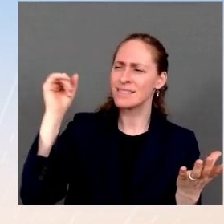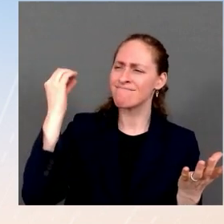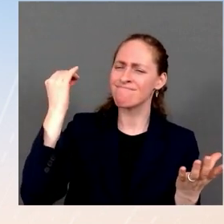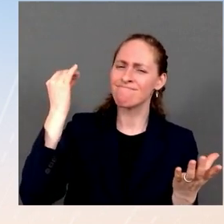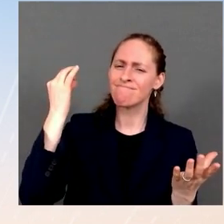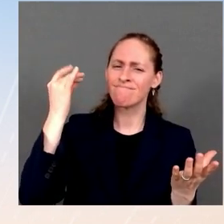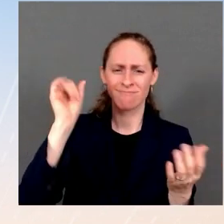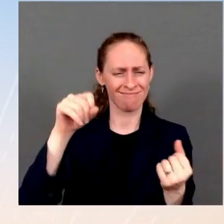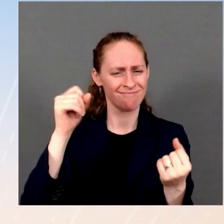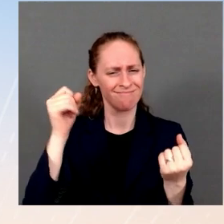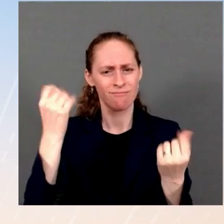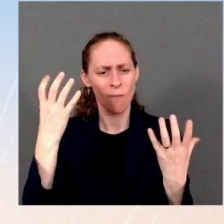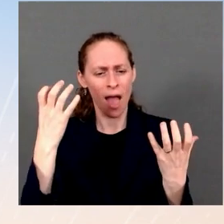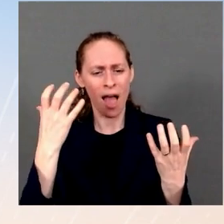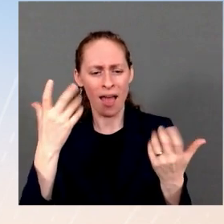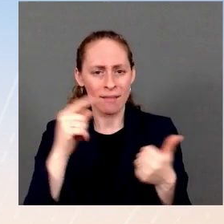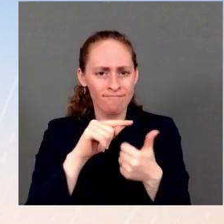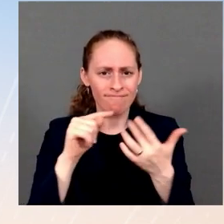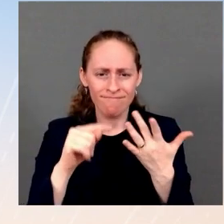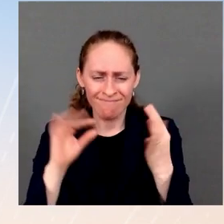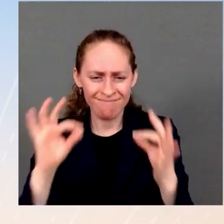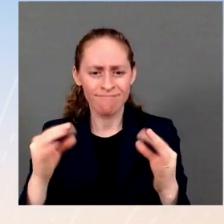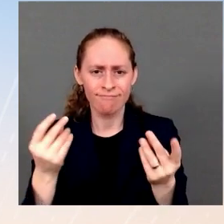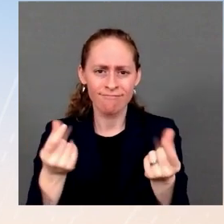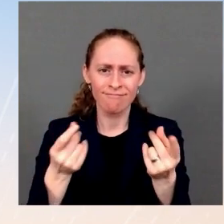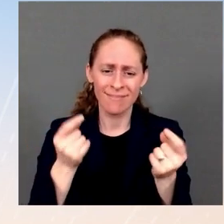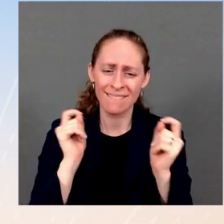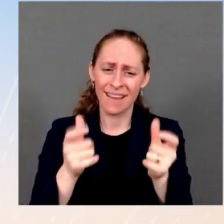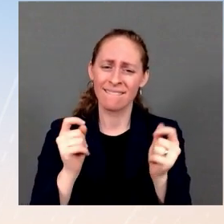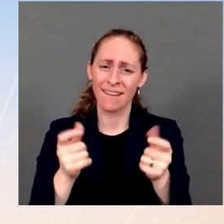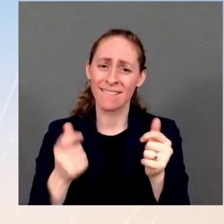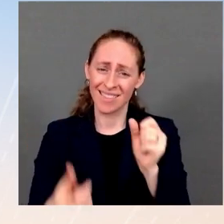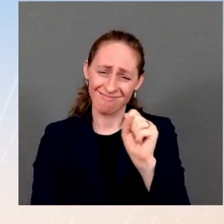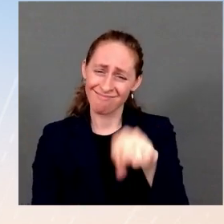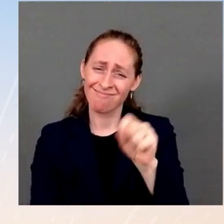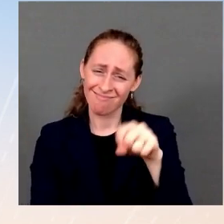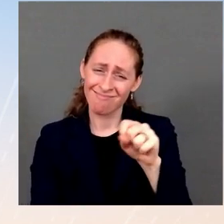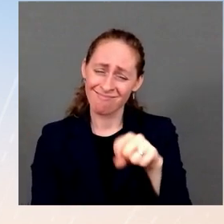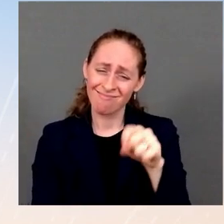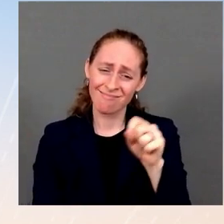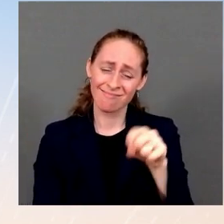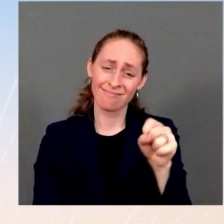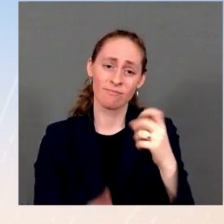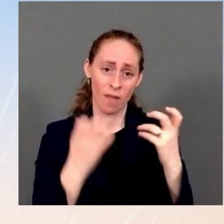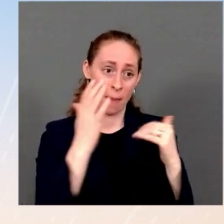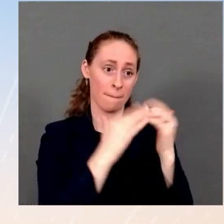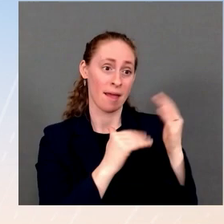He wants to deliver the Build Back Better plan for the American families as soon as possible.